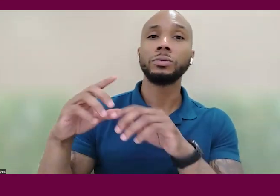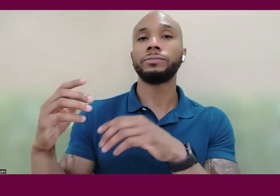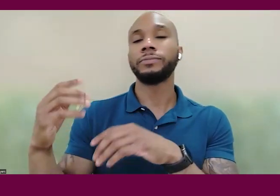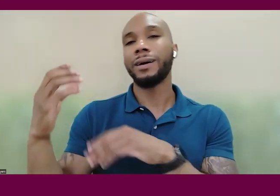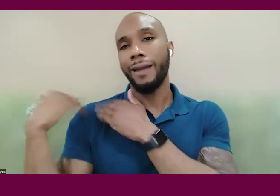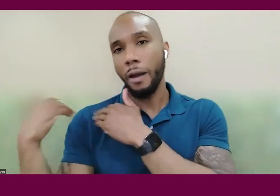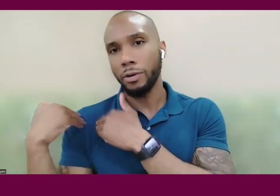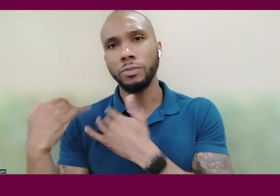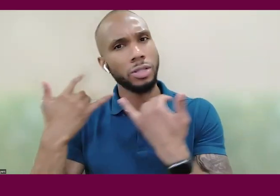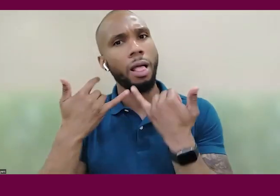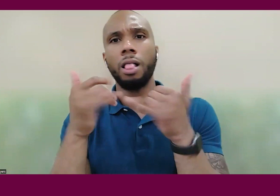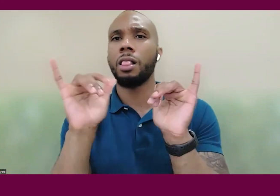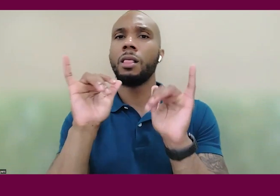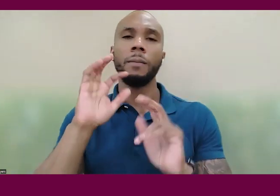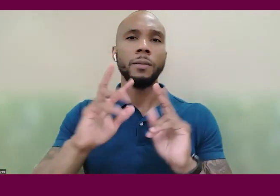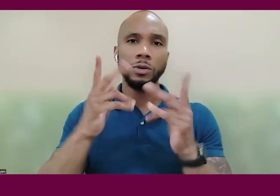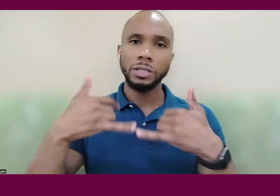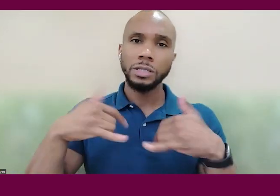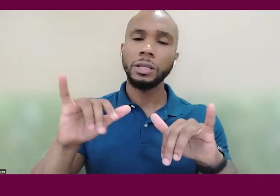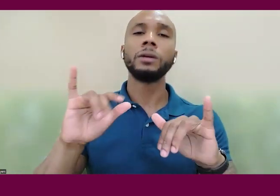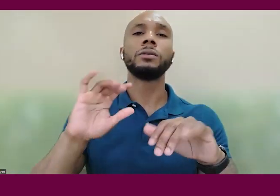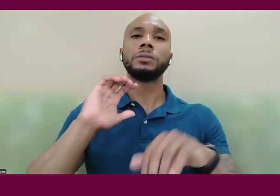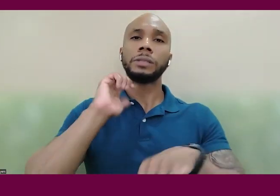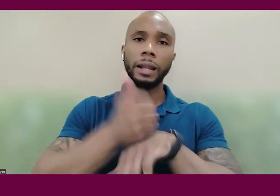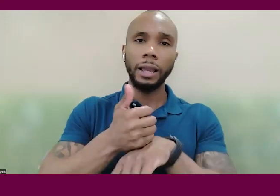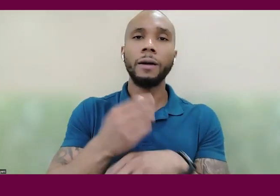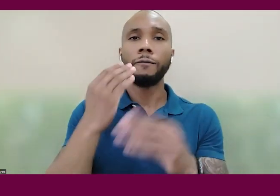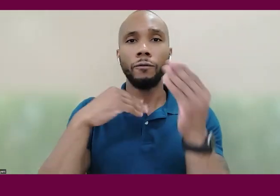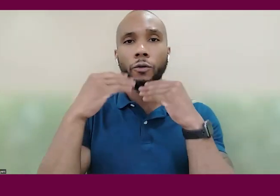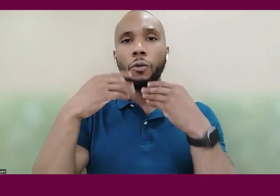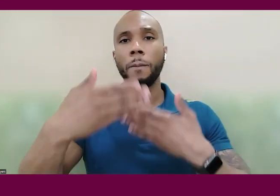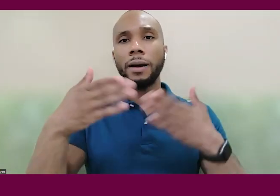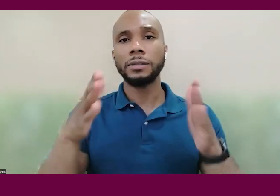People are still putting together food boxes for folks.